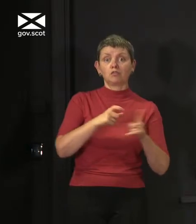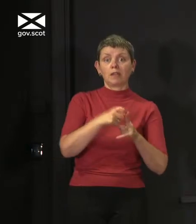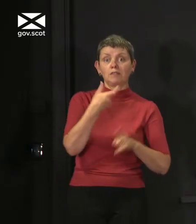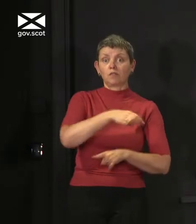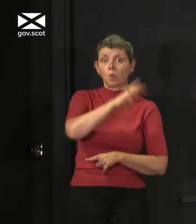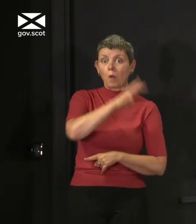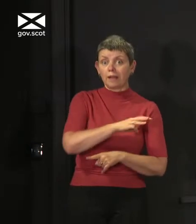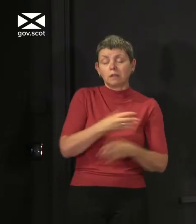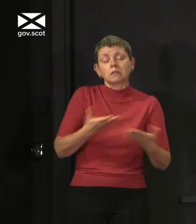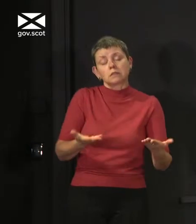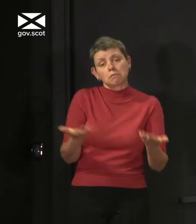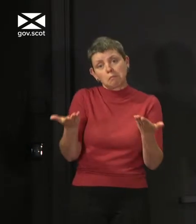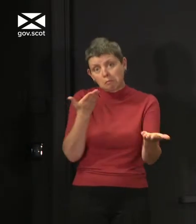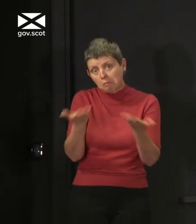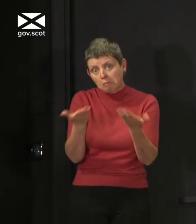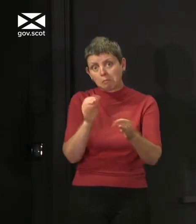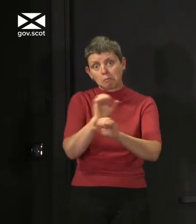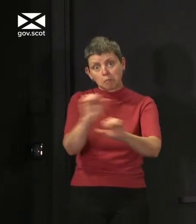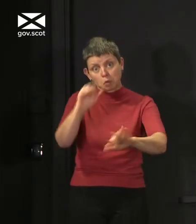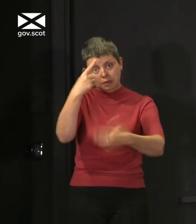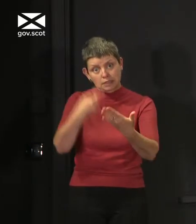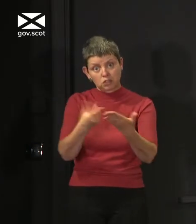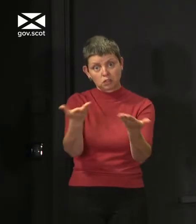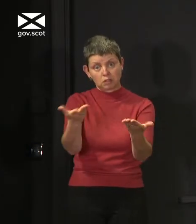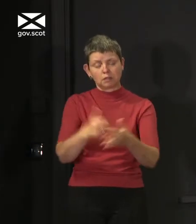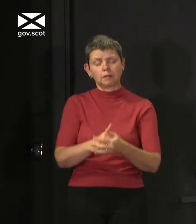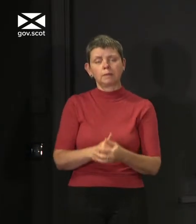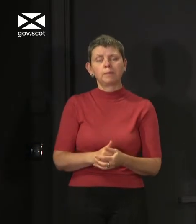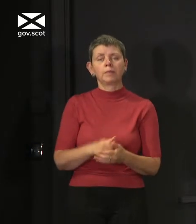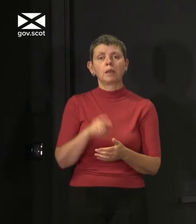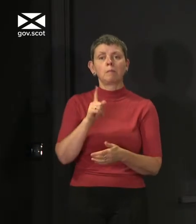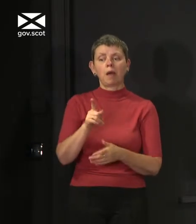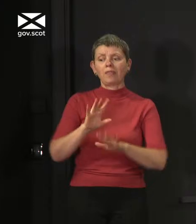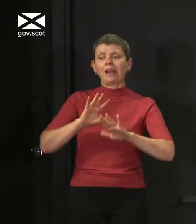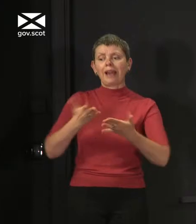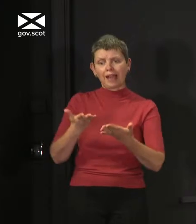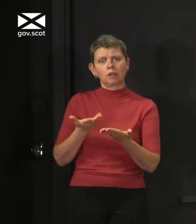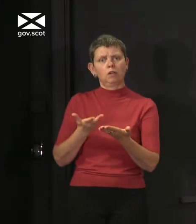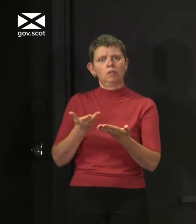made a claim about the lack of proper discussions. There have been discussions, I've says, I've